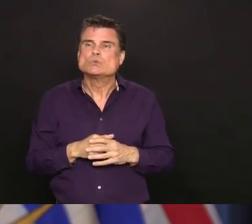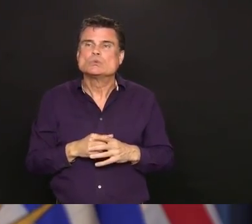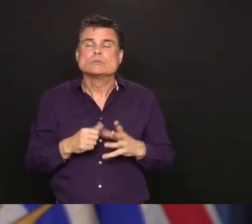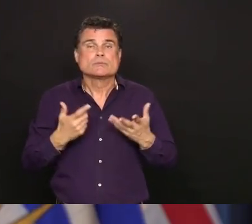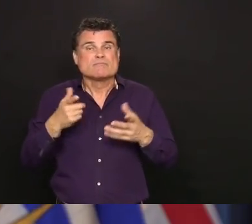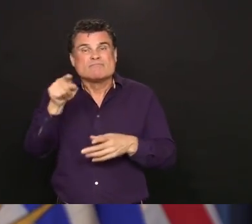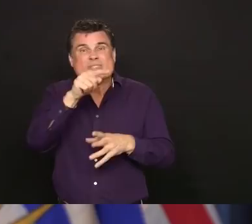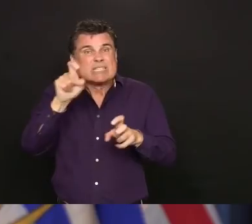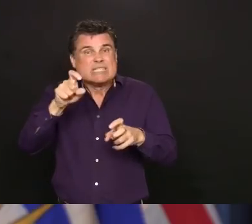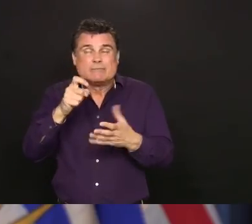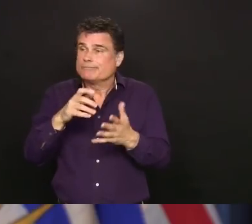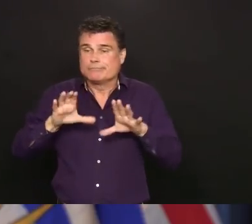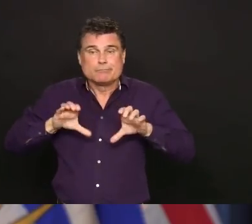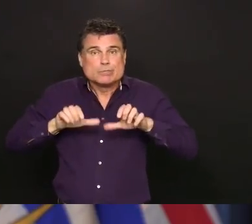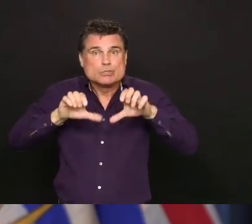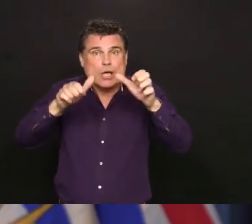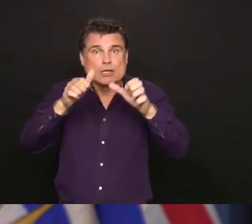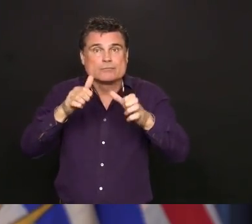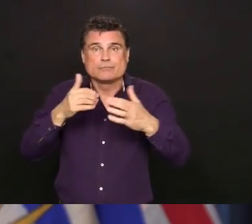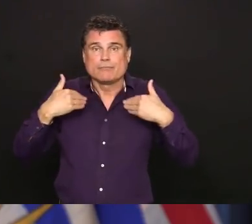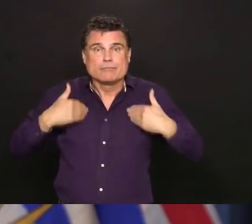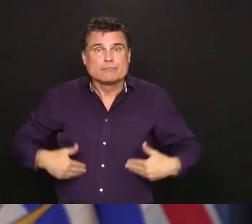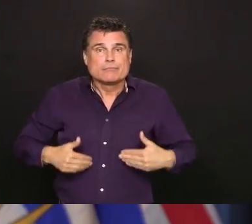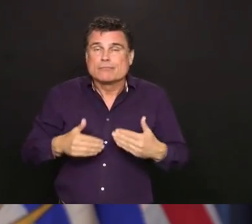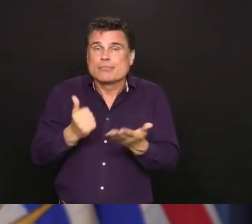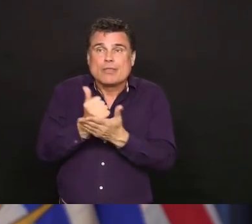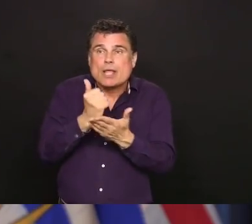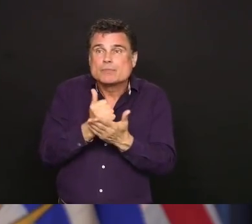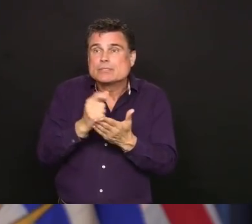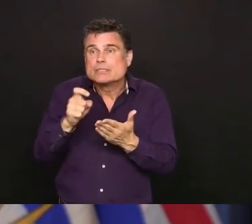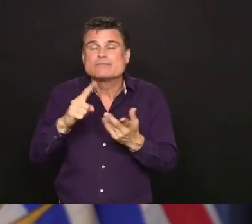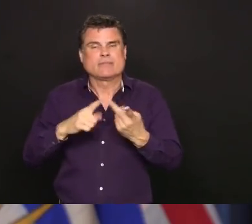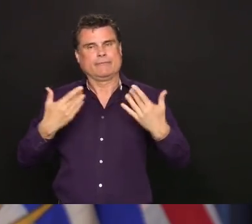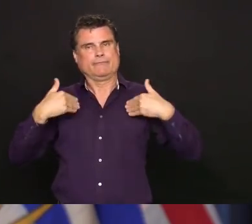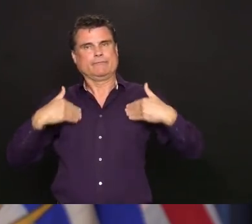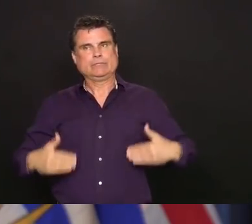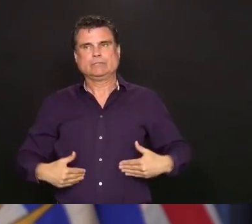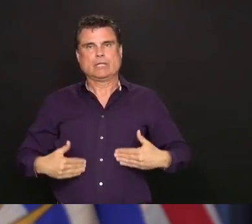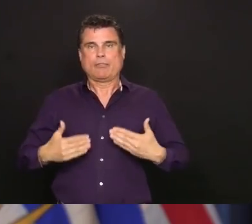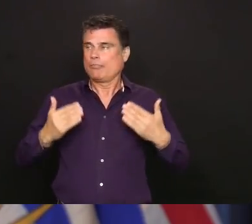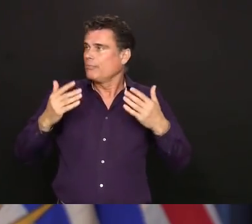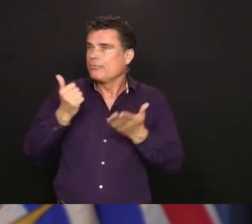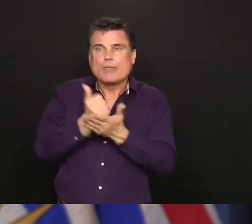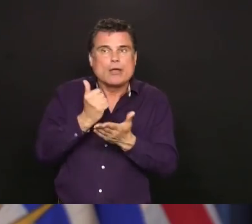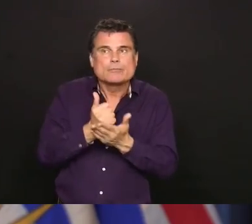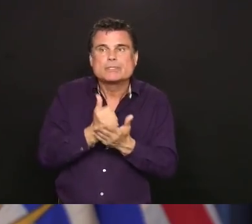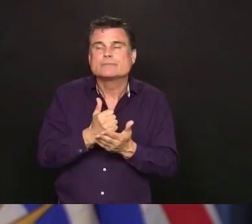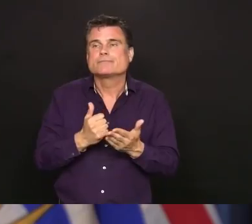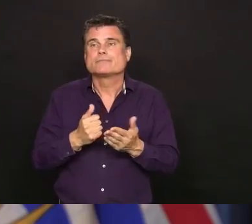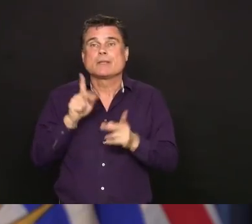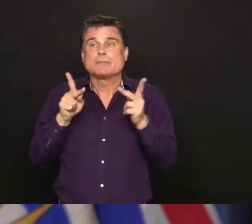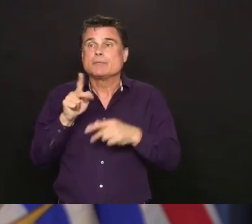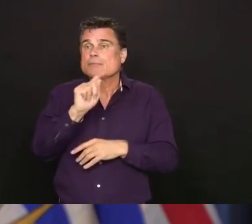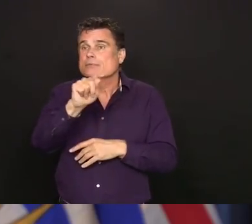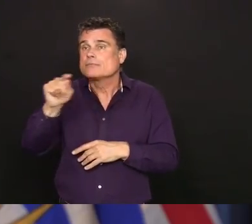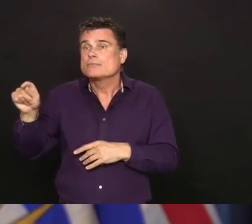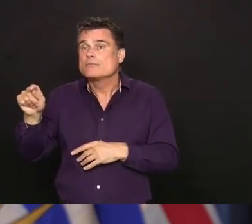from the surgeries that will start again, for example. So yes, we know there are dental procedures that need to help